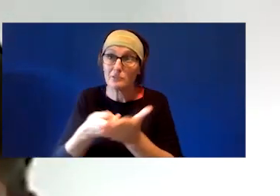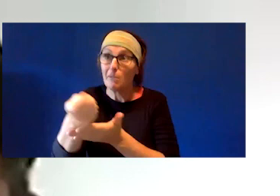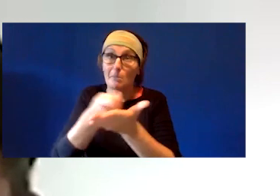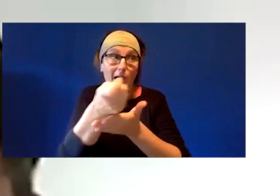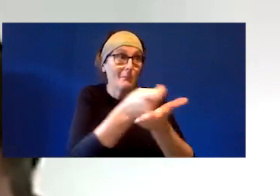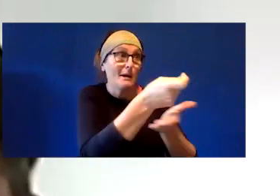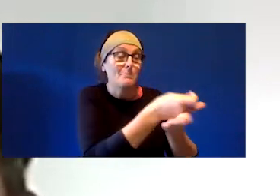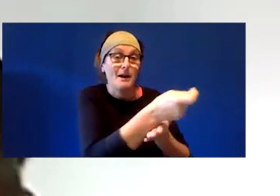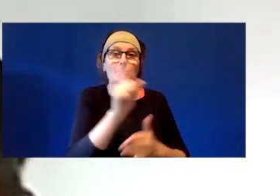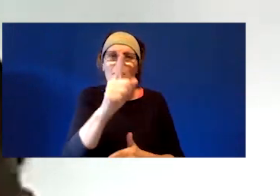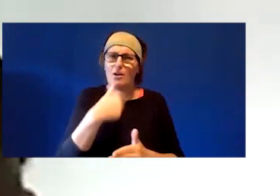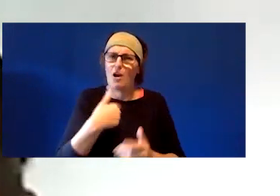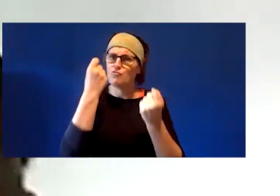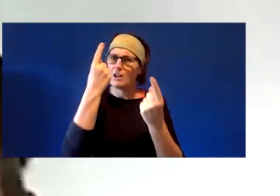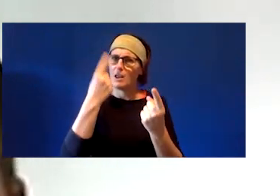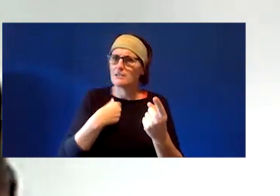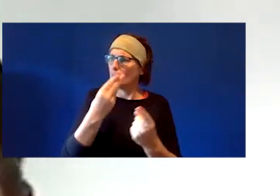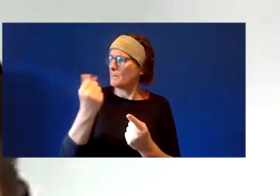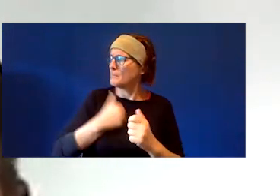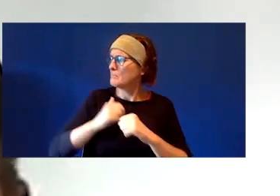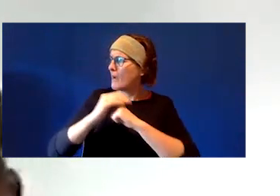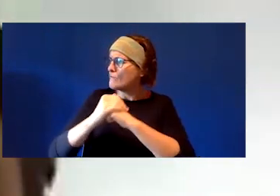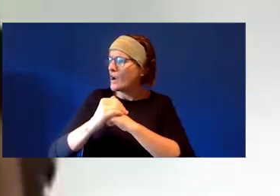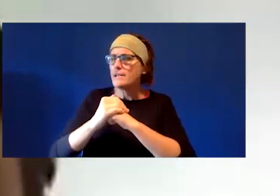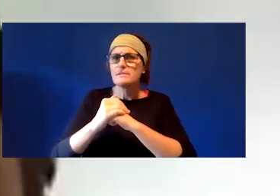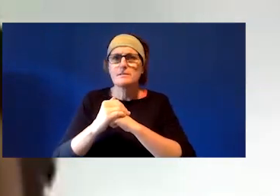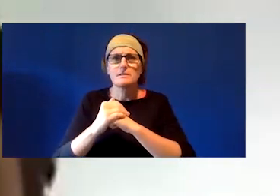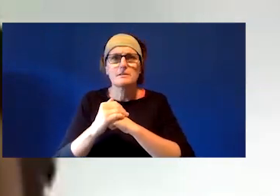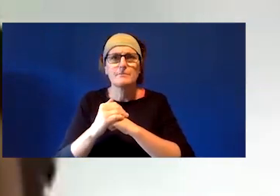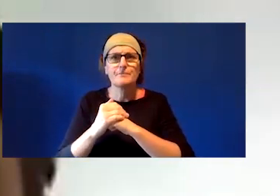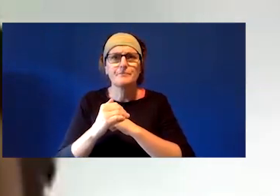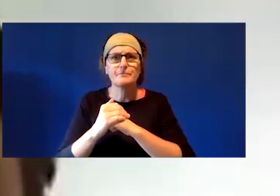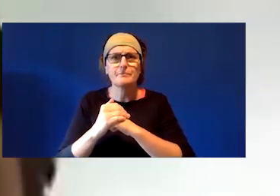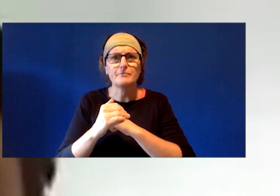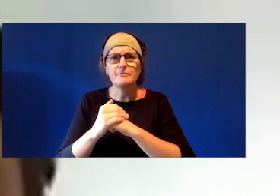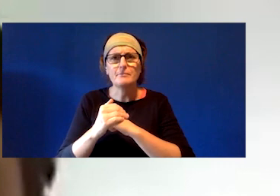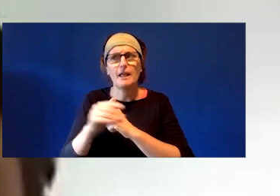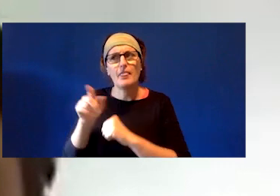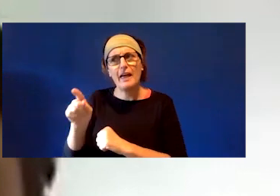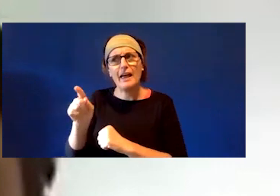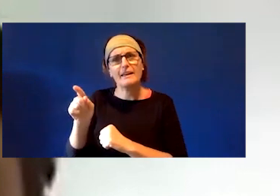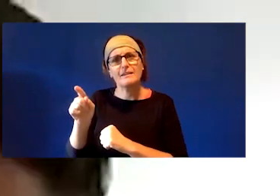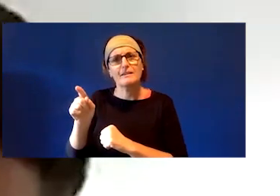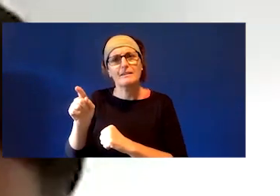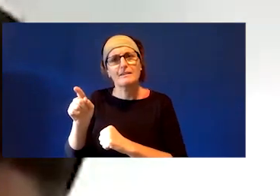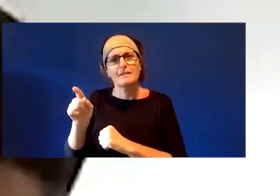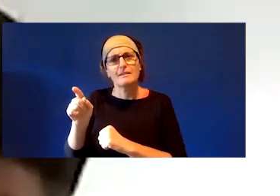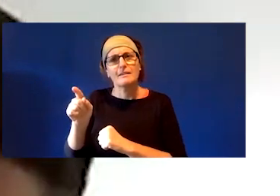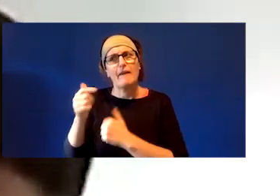also then I started noticing some of my friends who - you know, have good insight for health things that are happening in our community, really